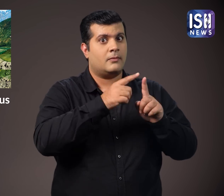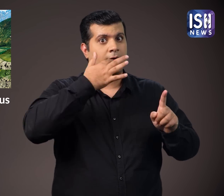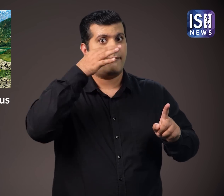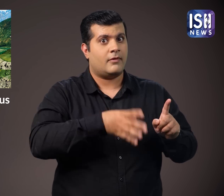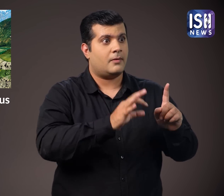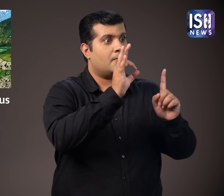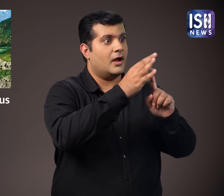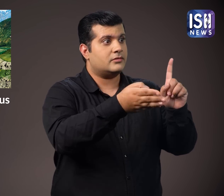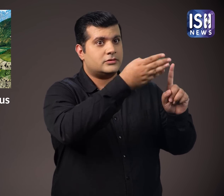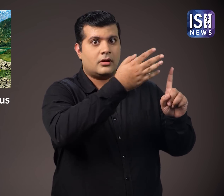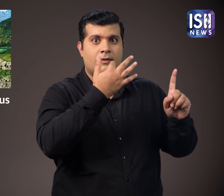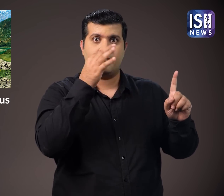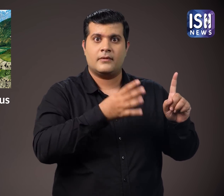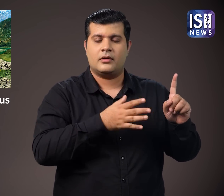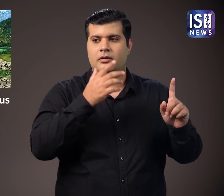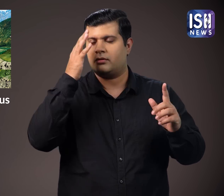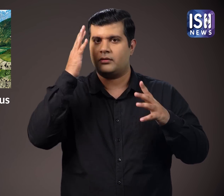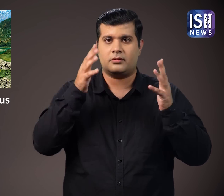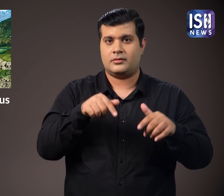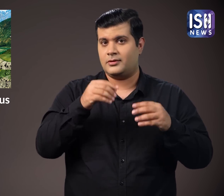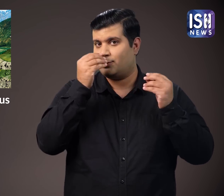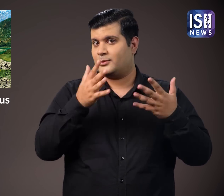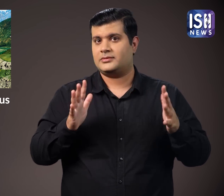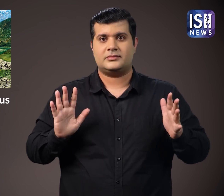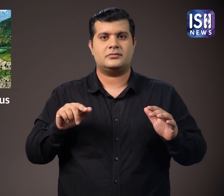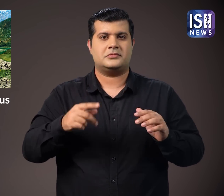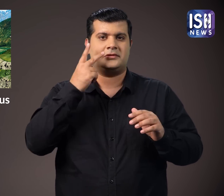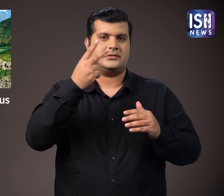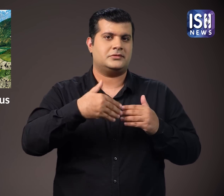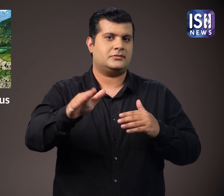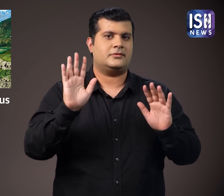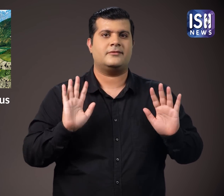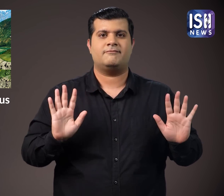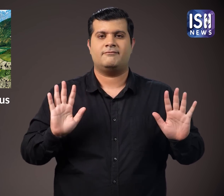but after India suspended IWT, they are worried that same could happen to them. The future is uncertain.